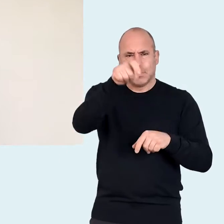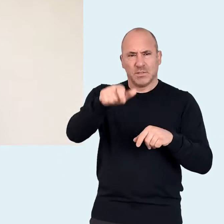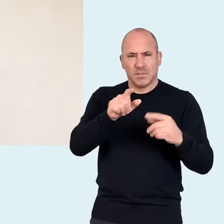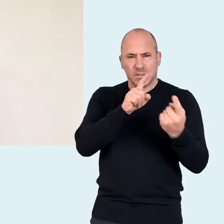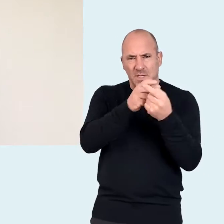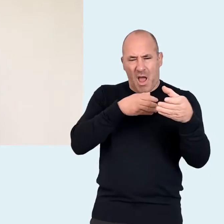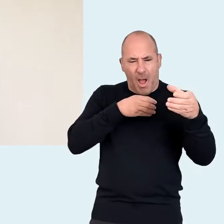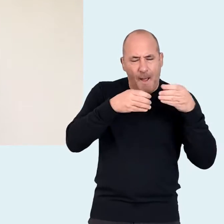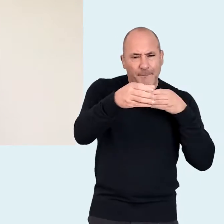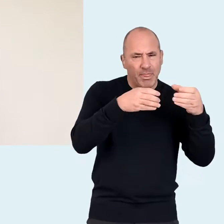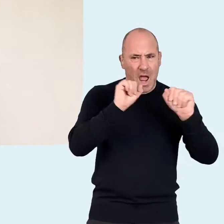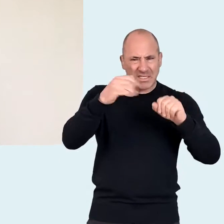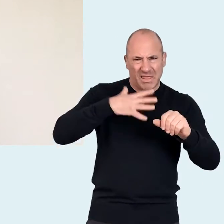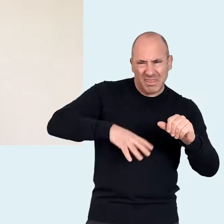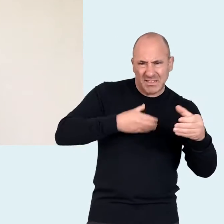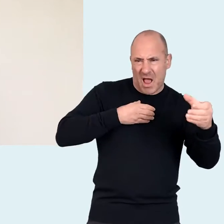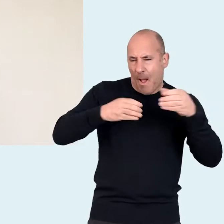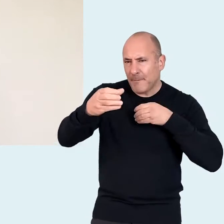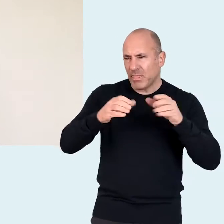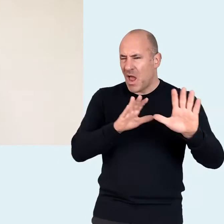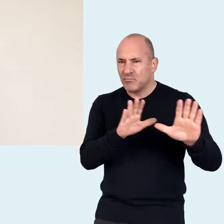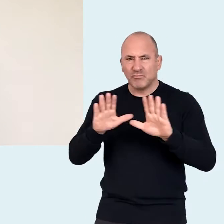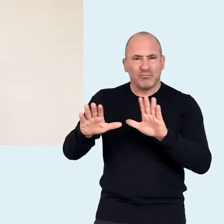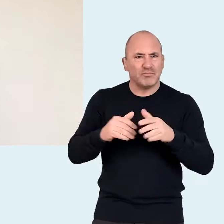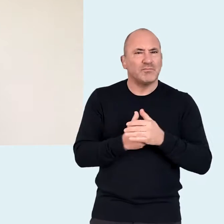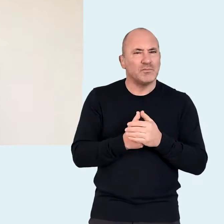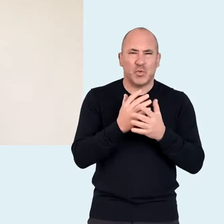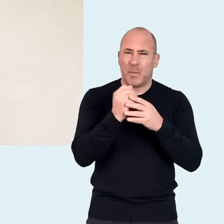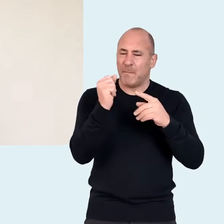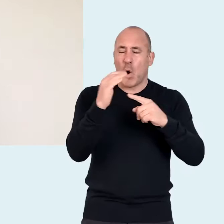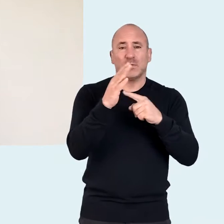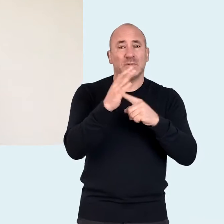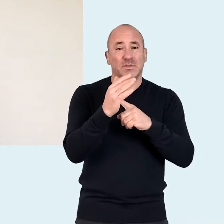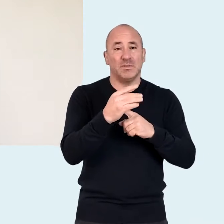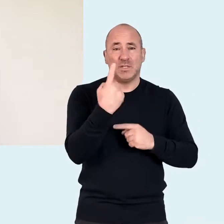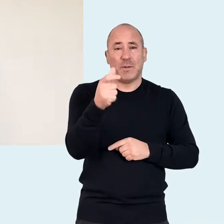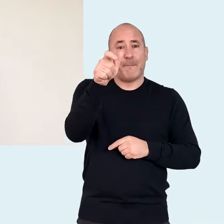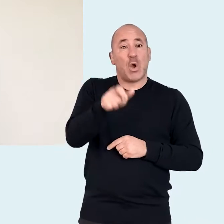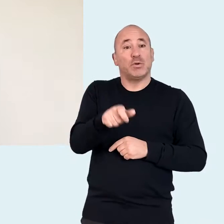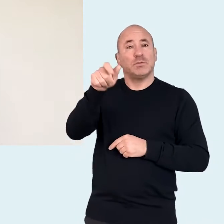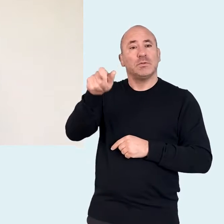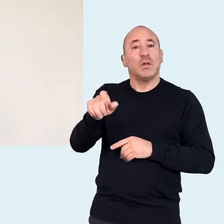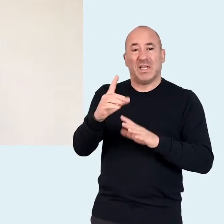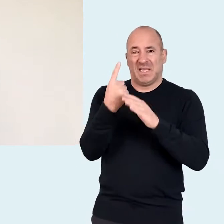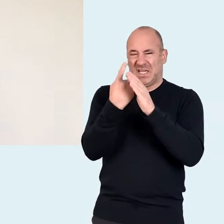with the needs of each of their dancers. It's essential to see each person as an individual